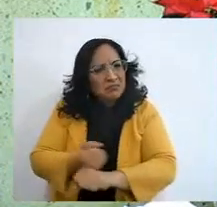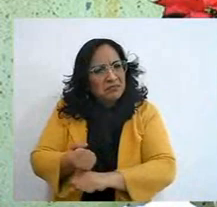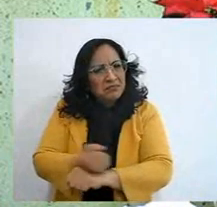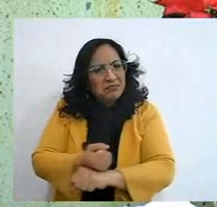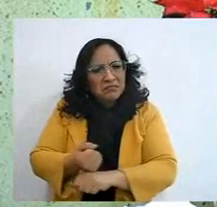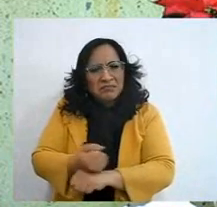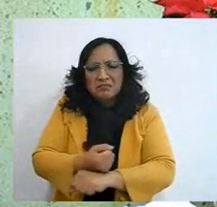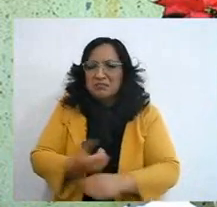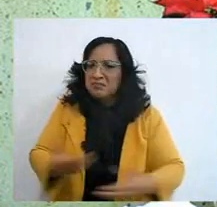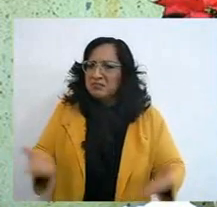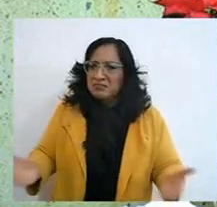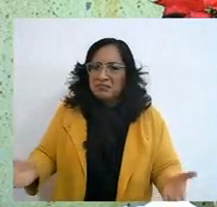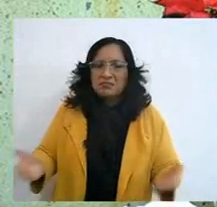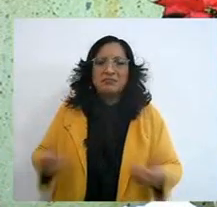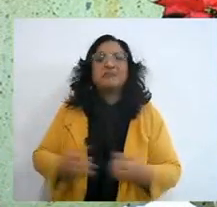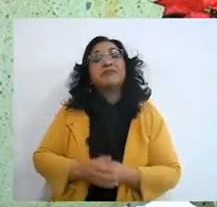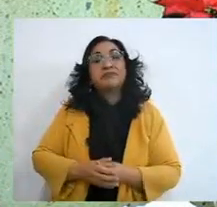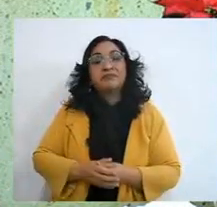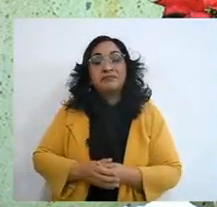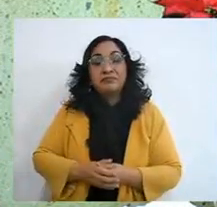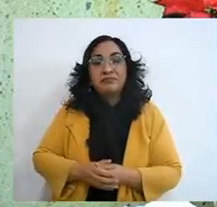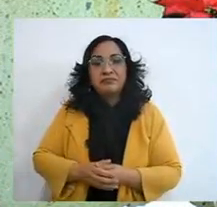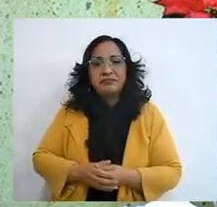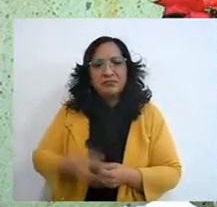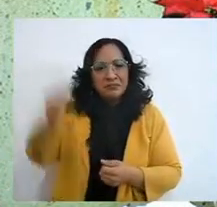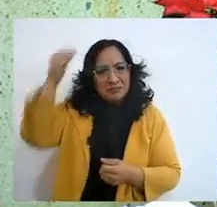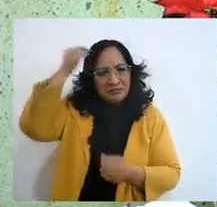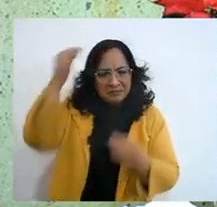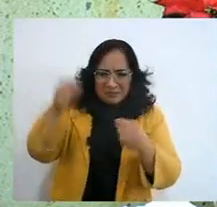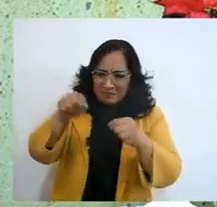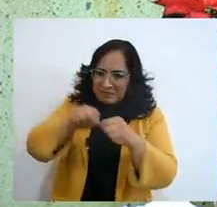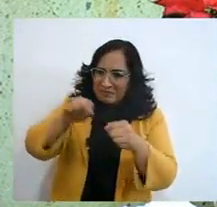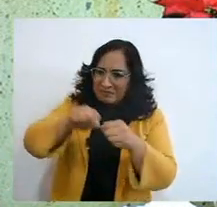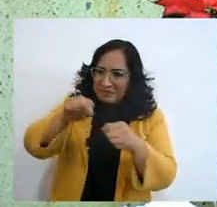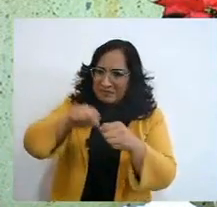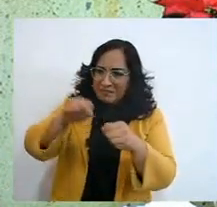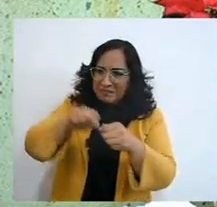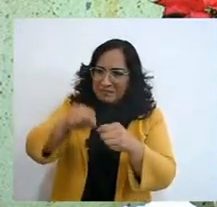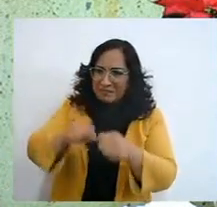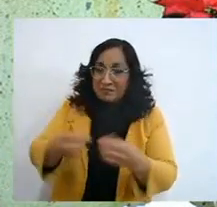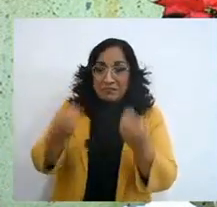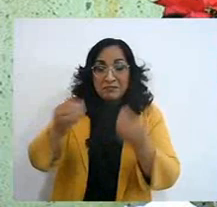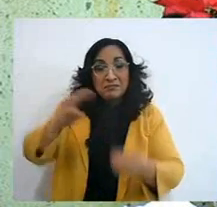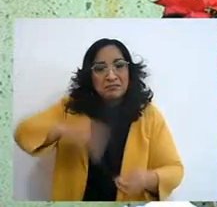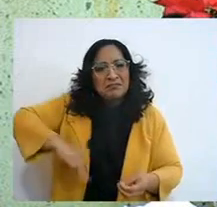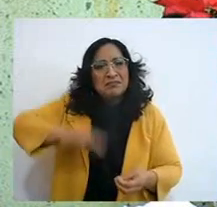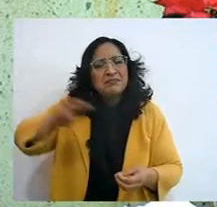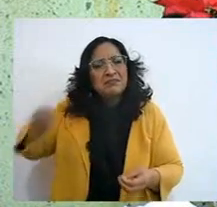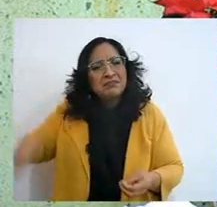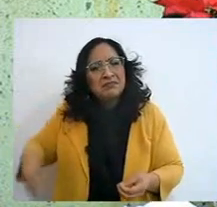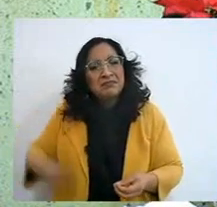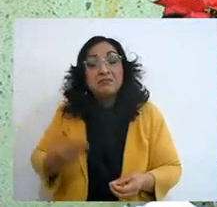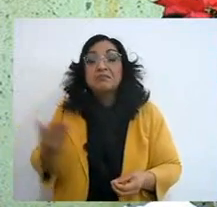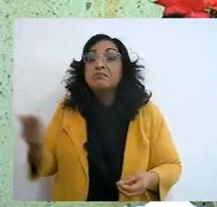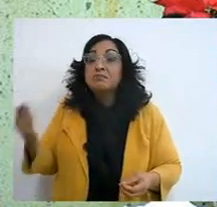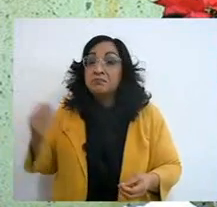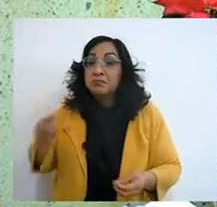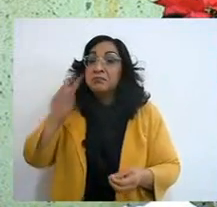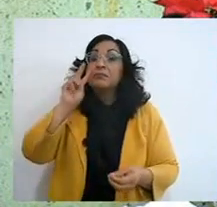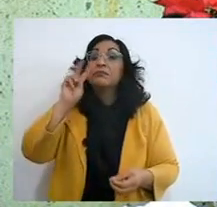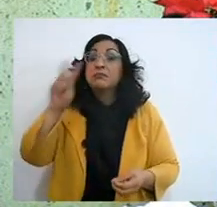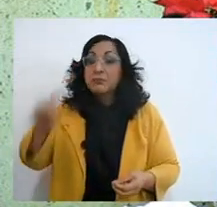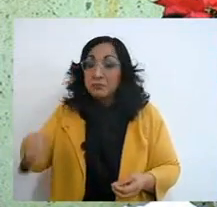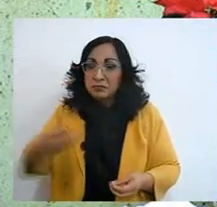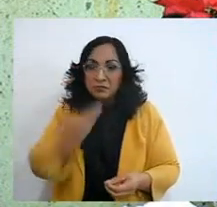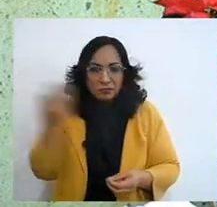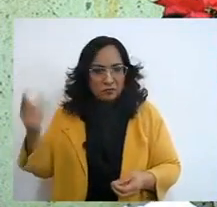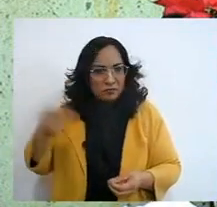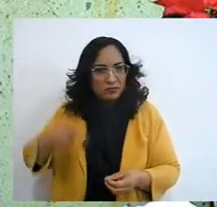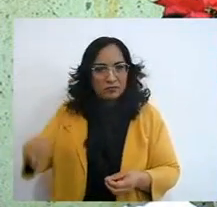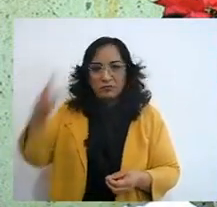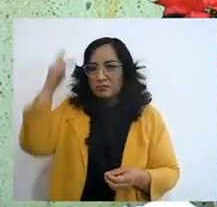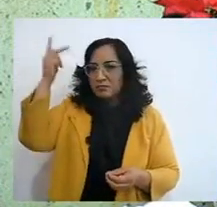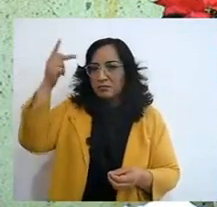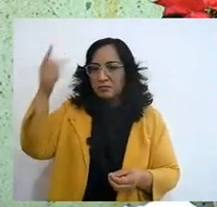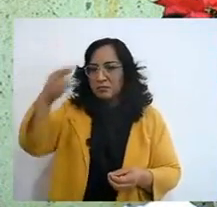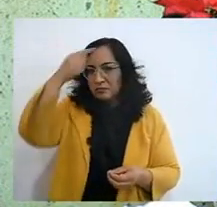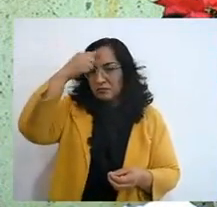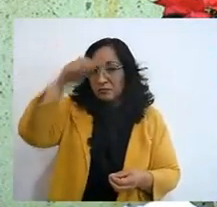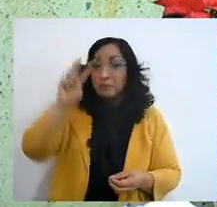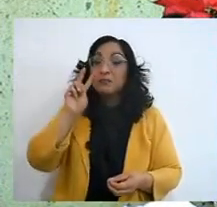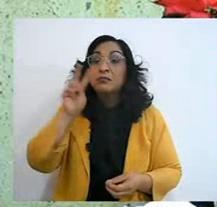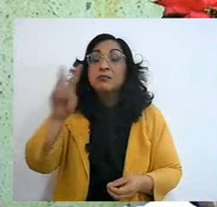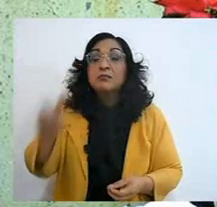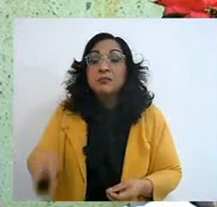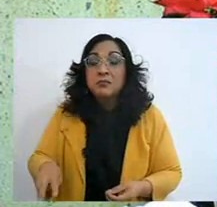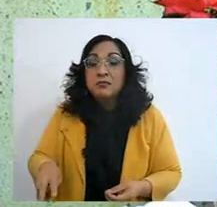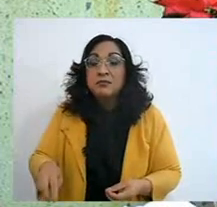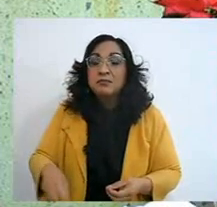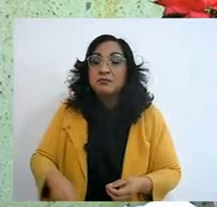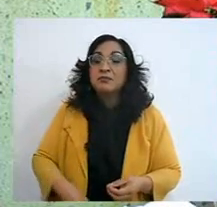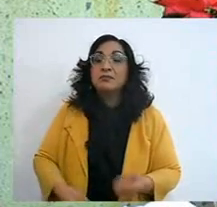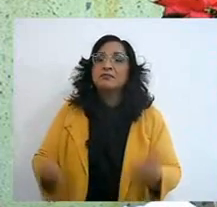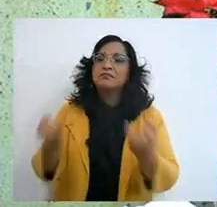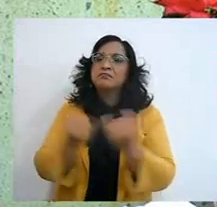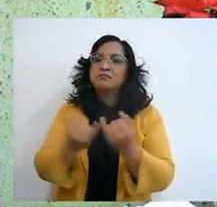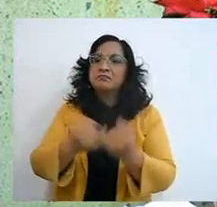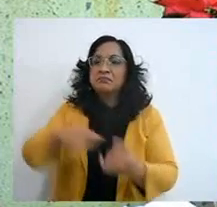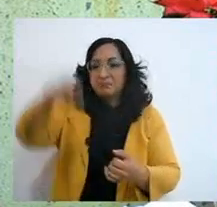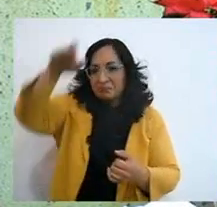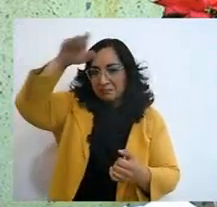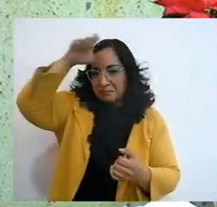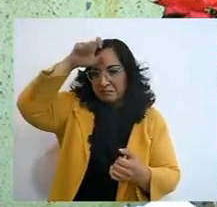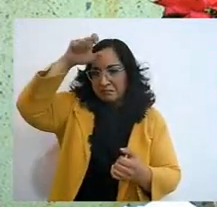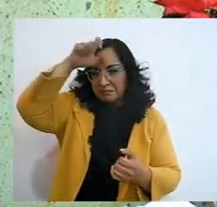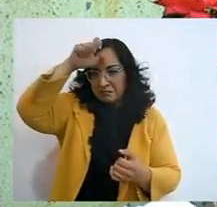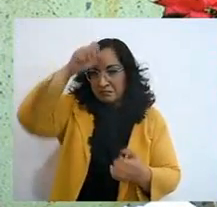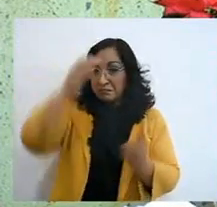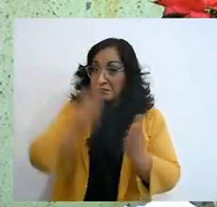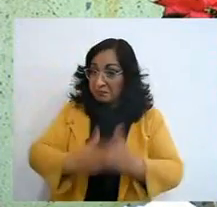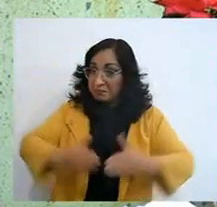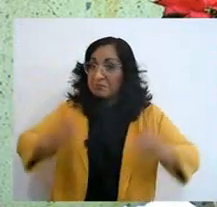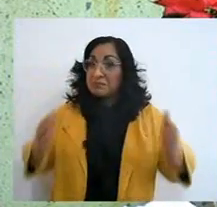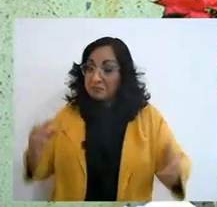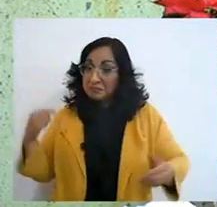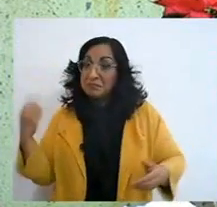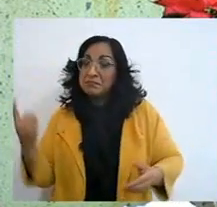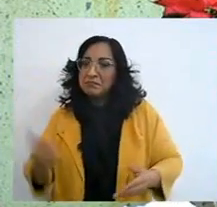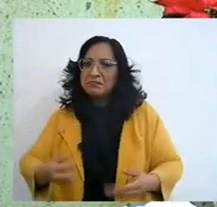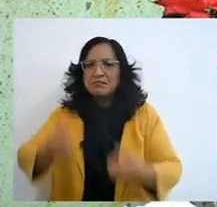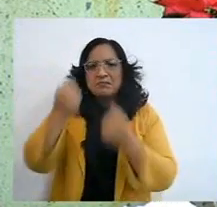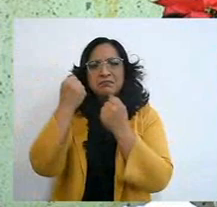the plague of lice, the mortality, his people saw, so that his people and also Egypt might see how great and the power of God,